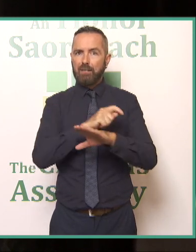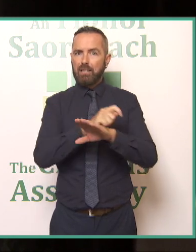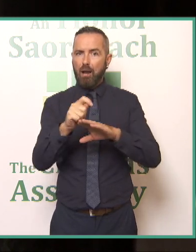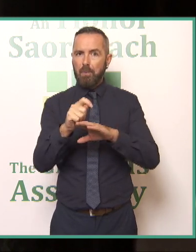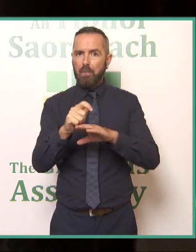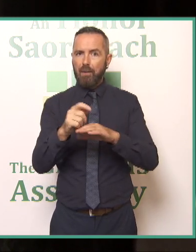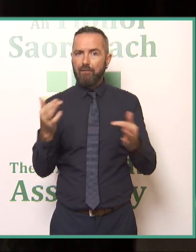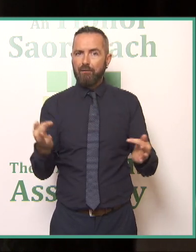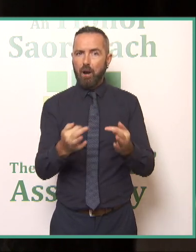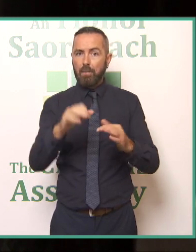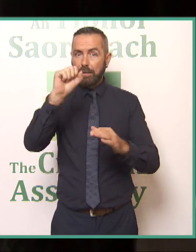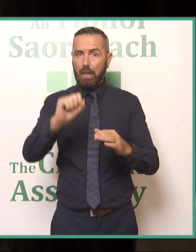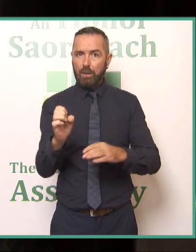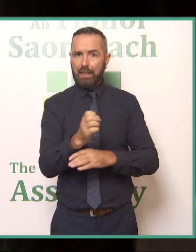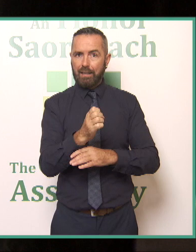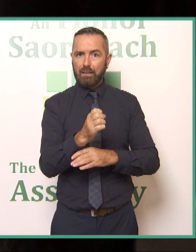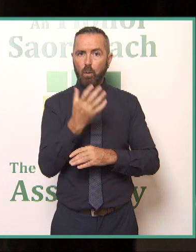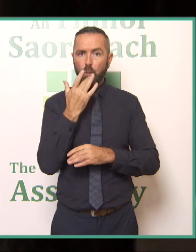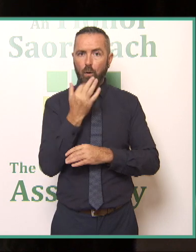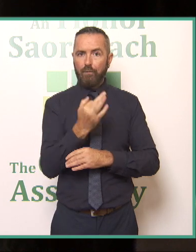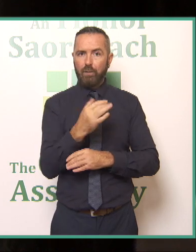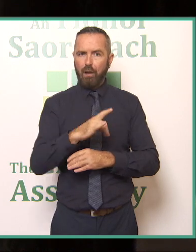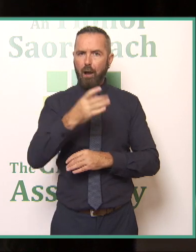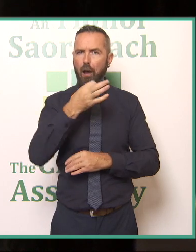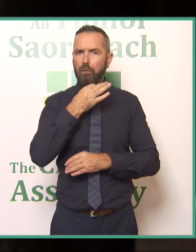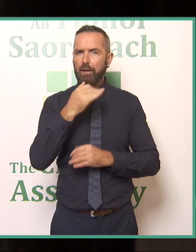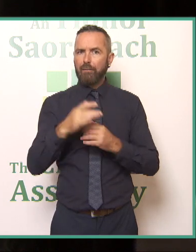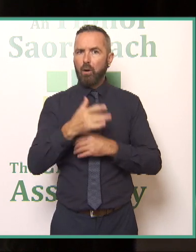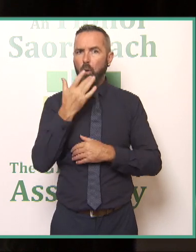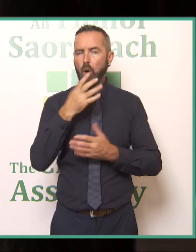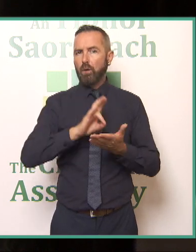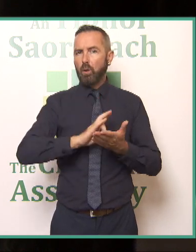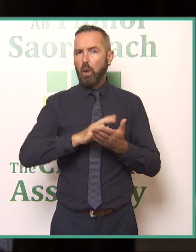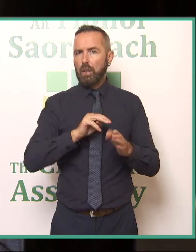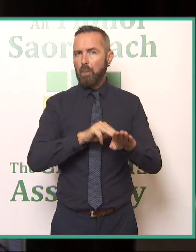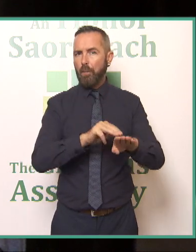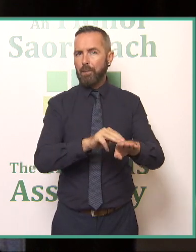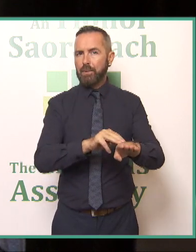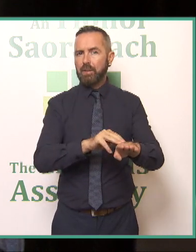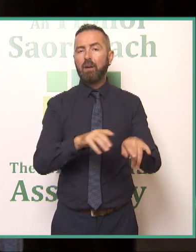um we're in the southeast of Ireland water which is high risk zone for for water quality and also there's been issues